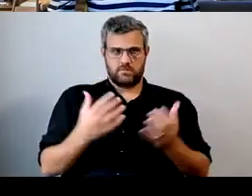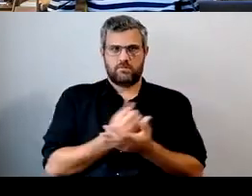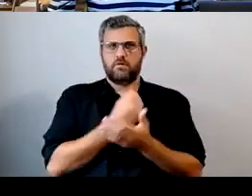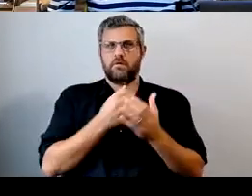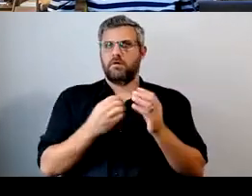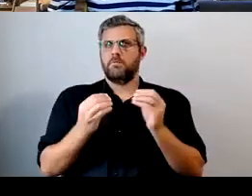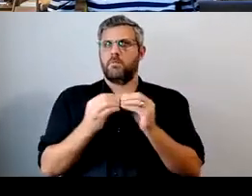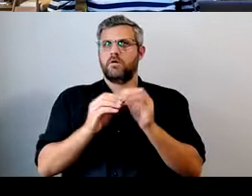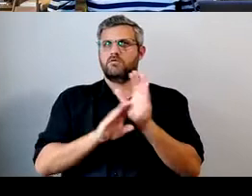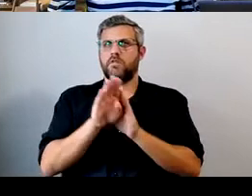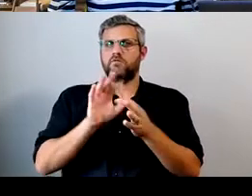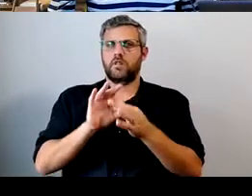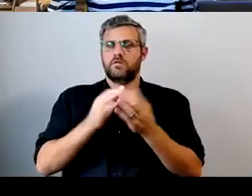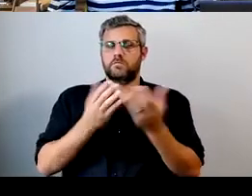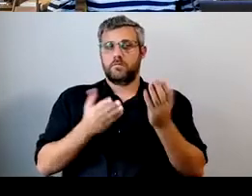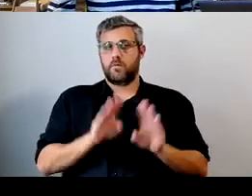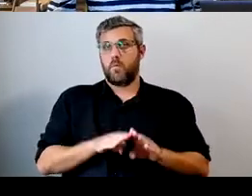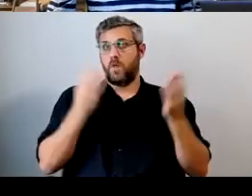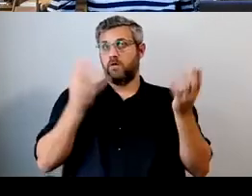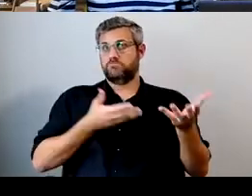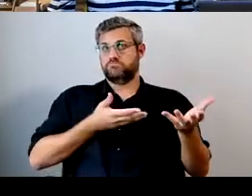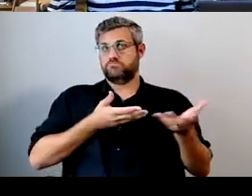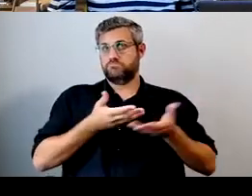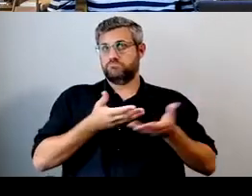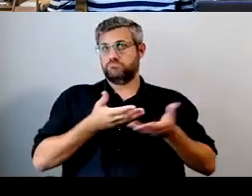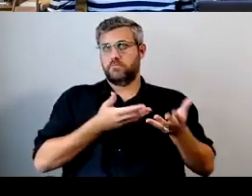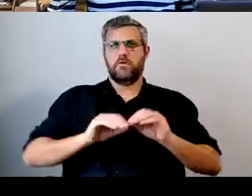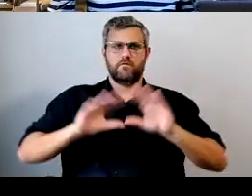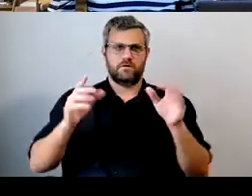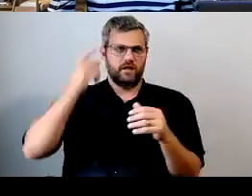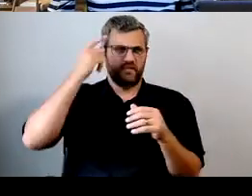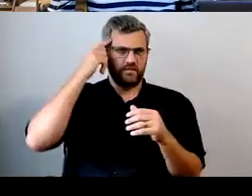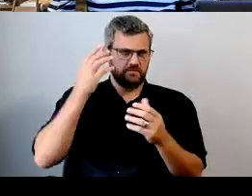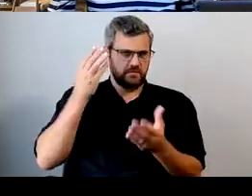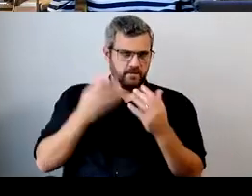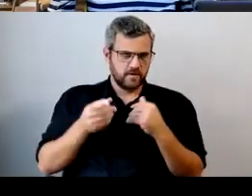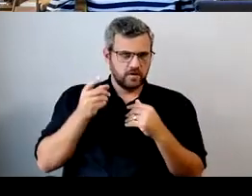where they might open up. And obviously I would think, Brady, you've probably tried this already